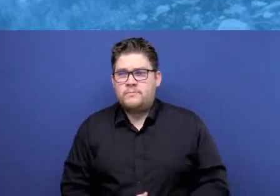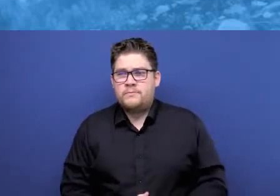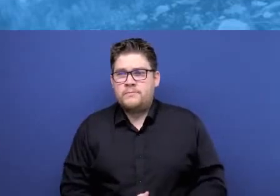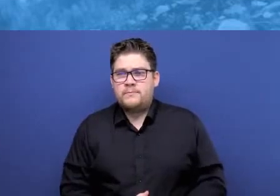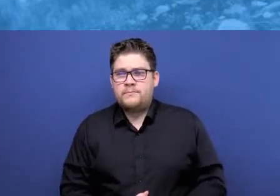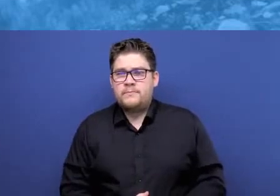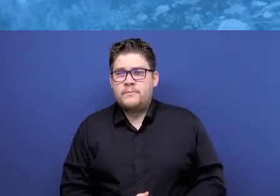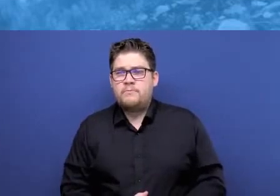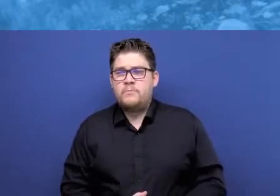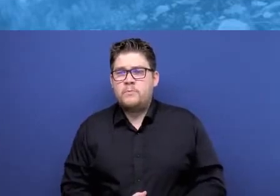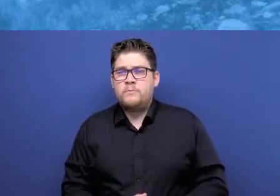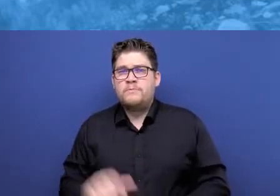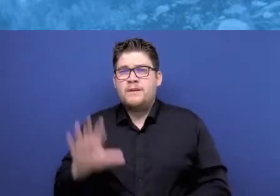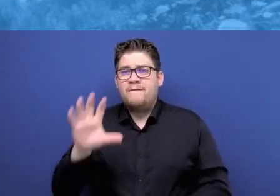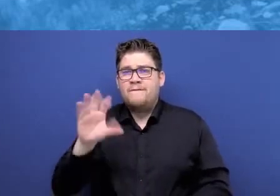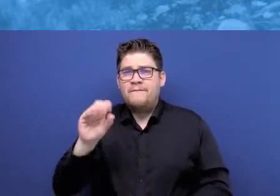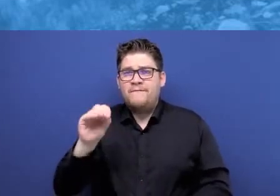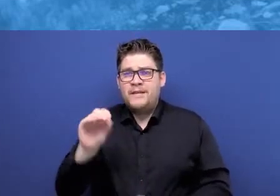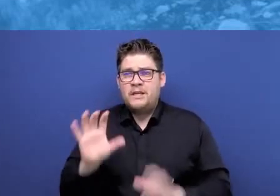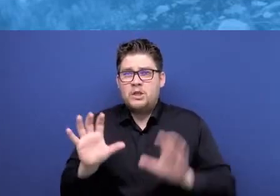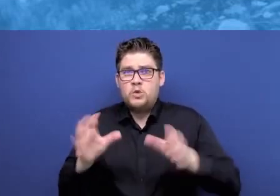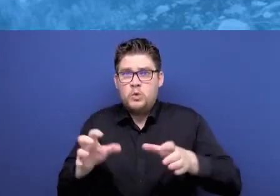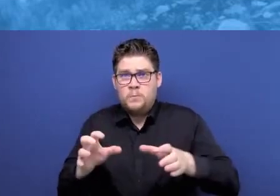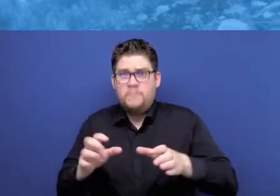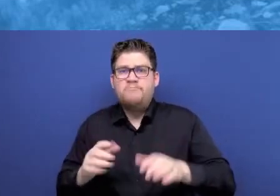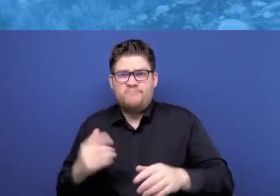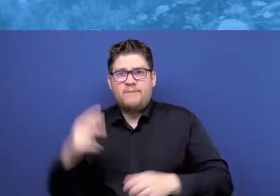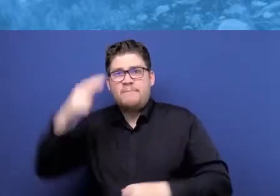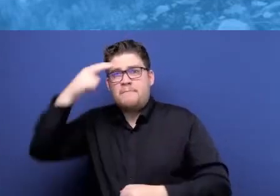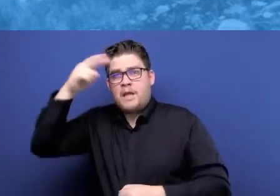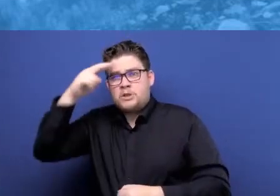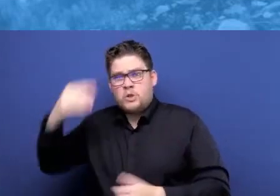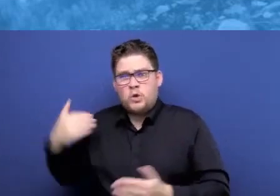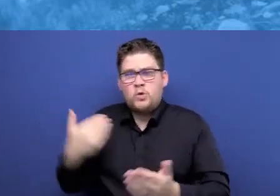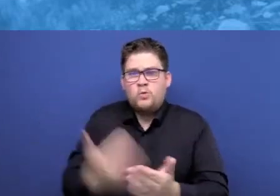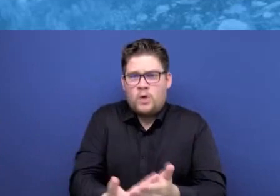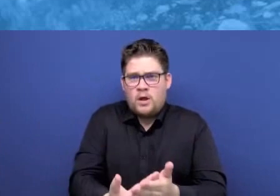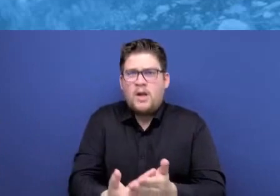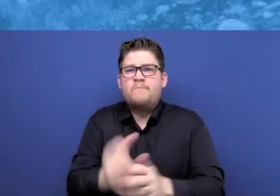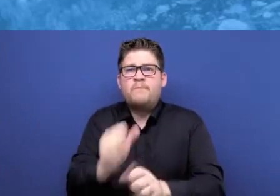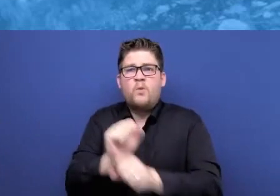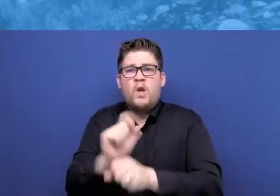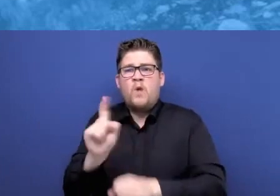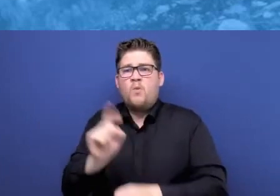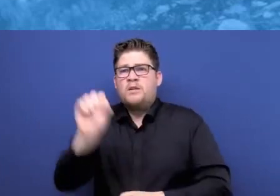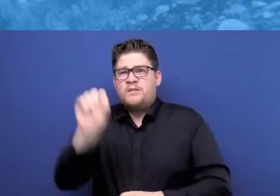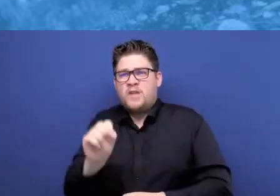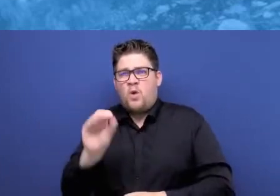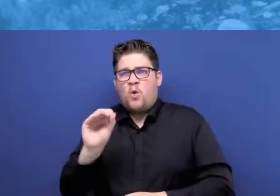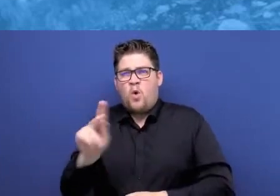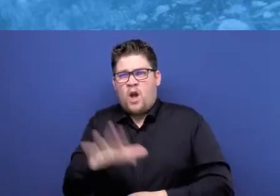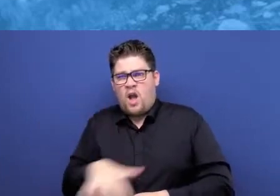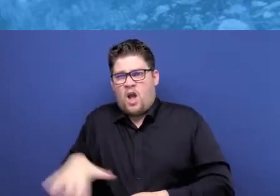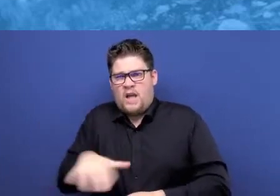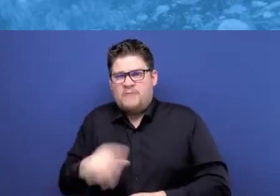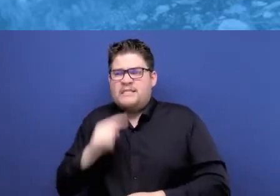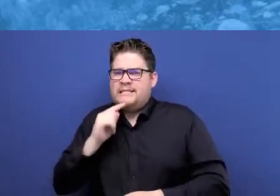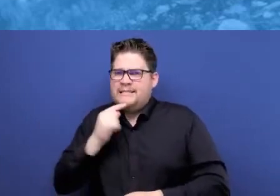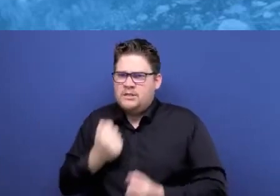Saturday, and there's a side to the South Okanagan on the A serious fire. And then the 1st 90 person crew from the